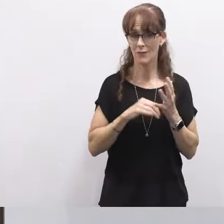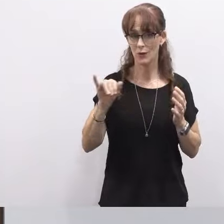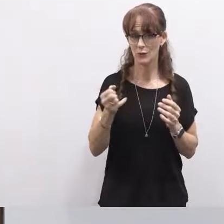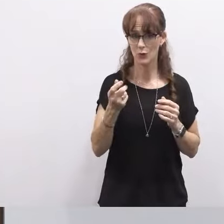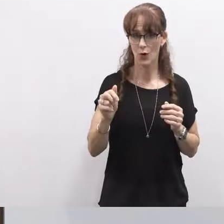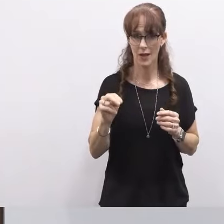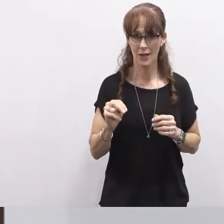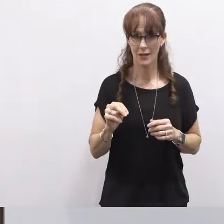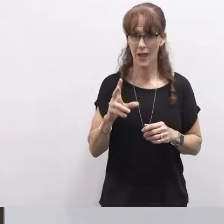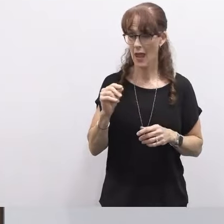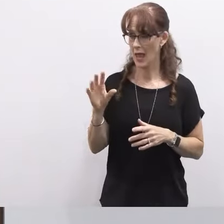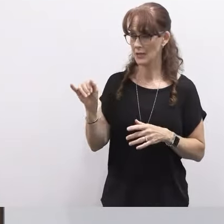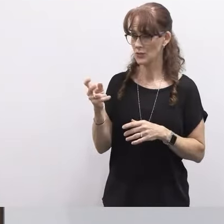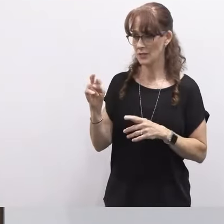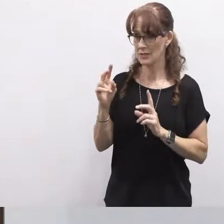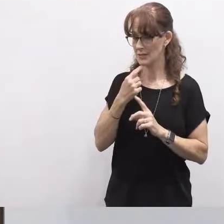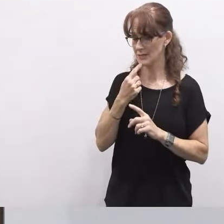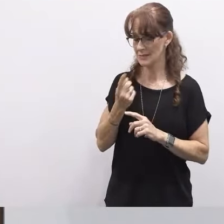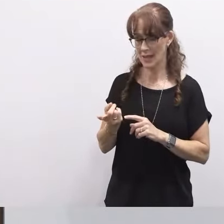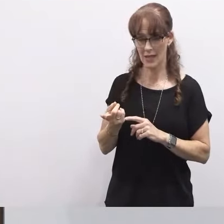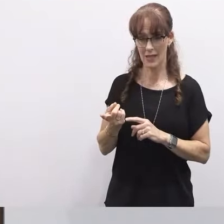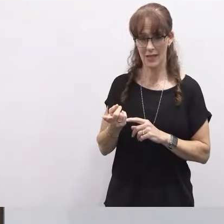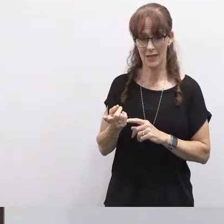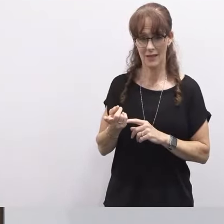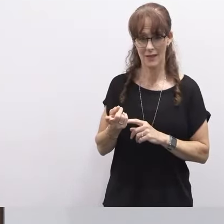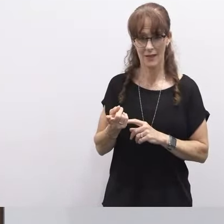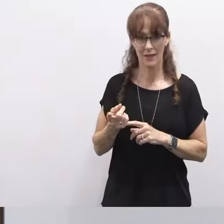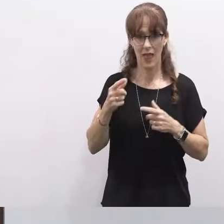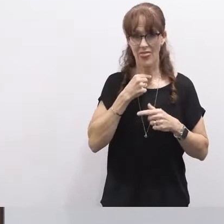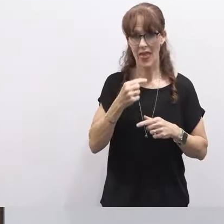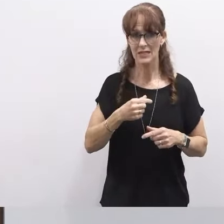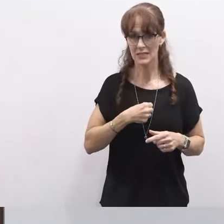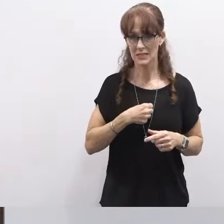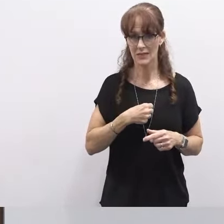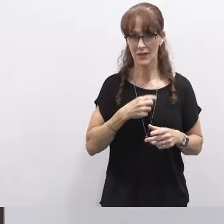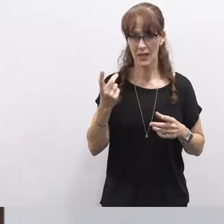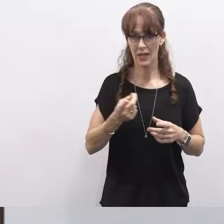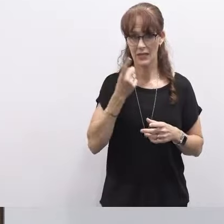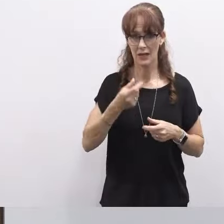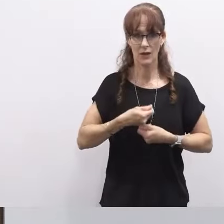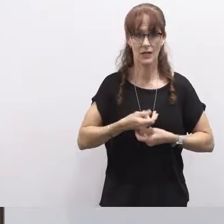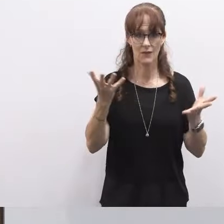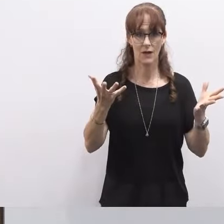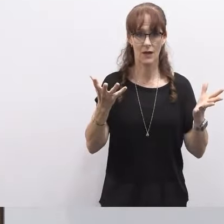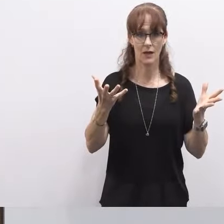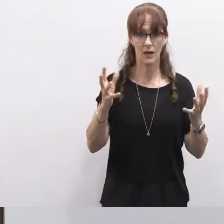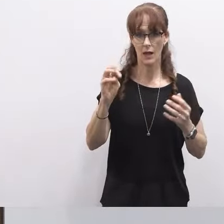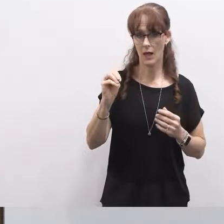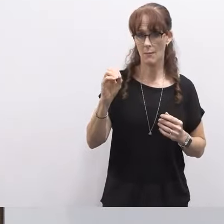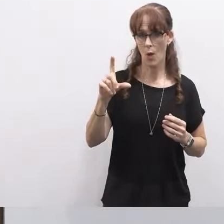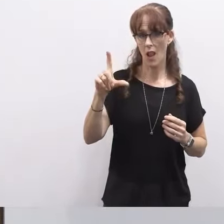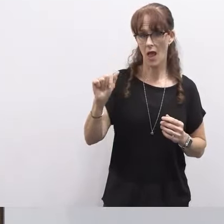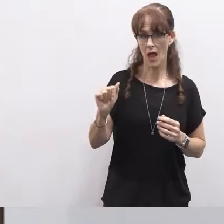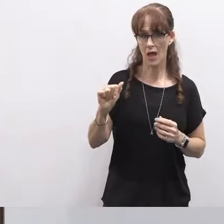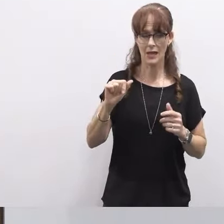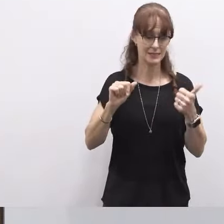And then as Justin mentioned, we are having a Thanksgiving dinner giveaway at MOLA from 10:00 AM to 12:00 PM.